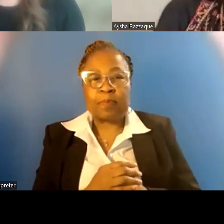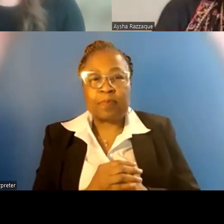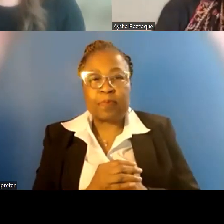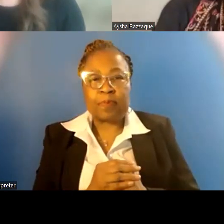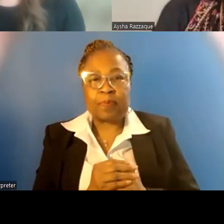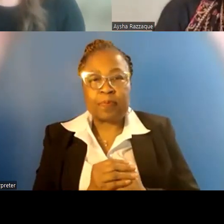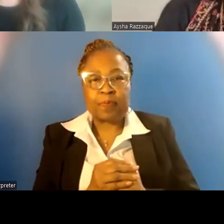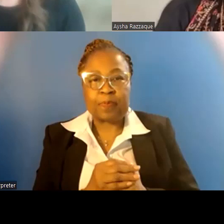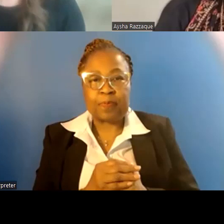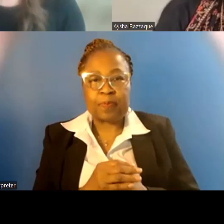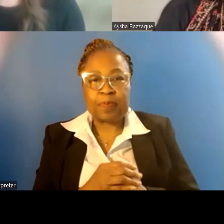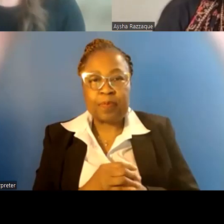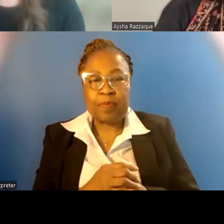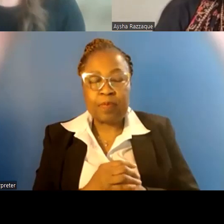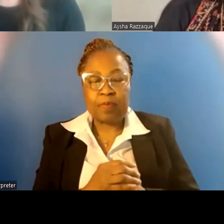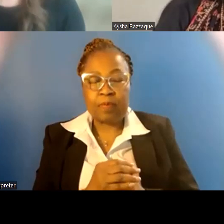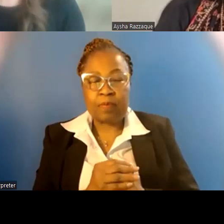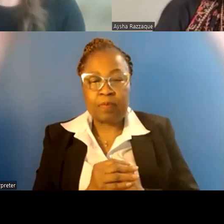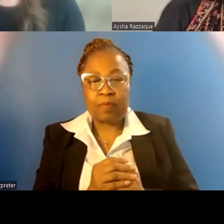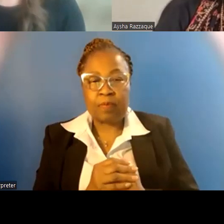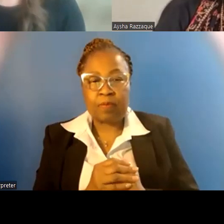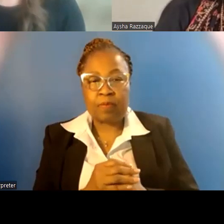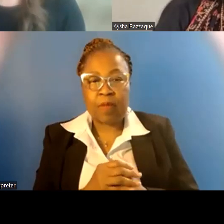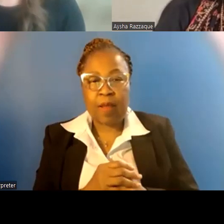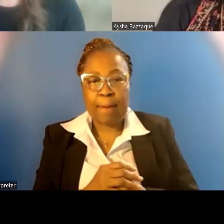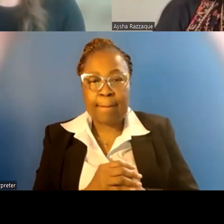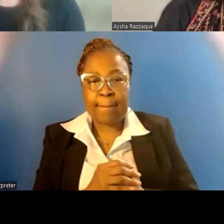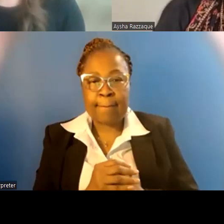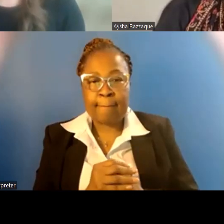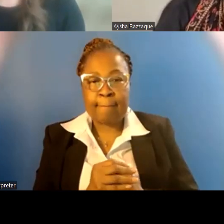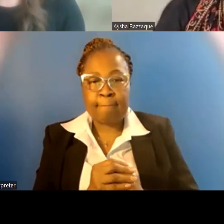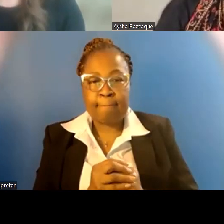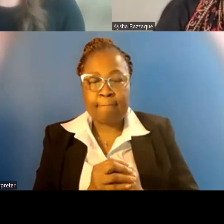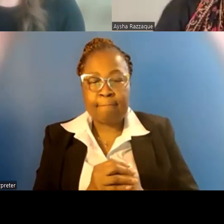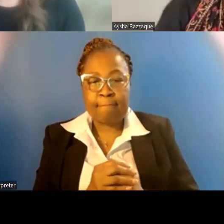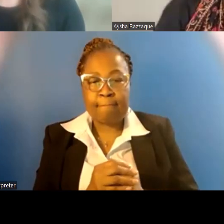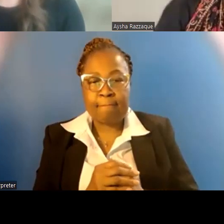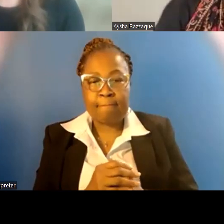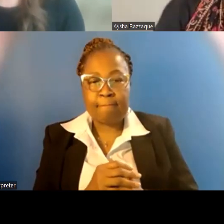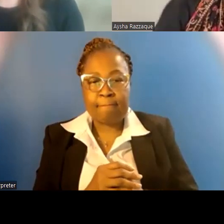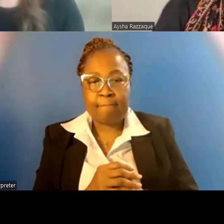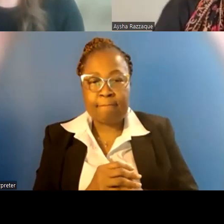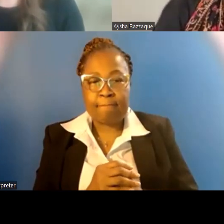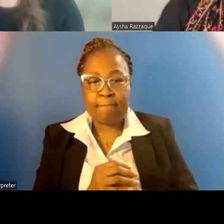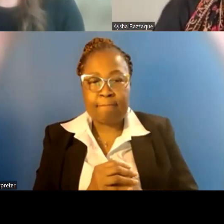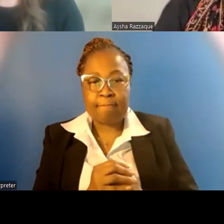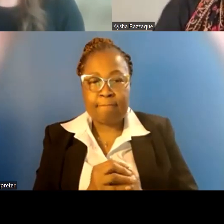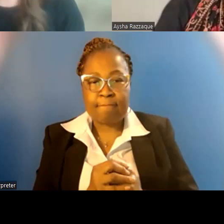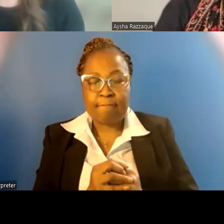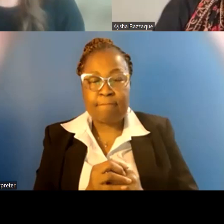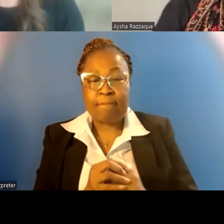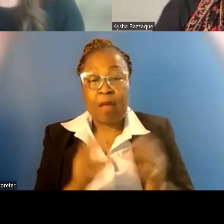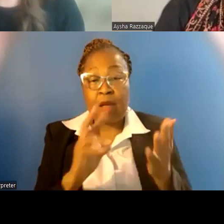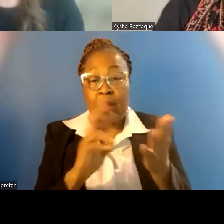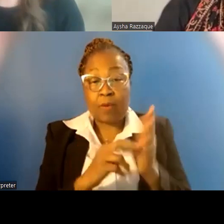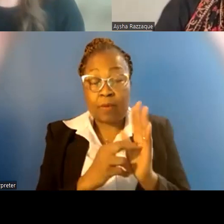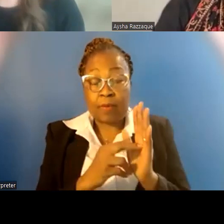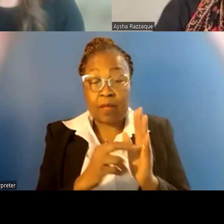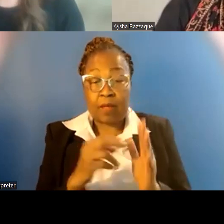what I mean is that rather than only speaking